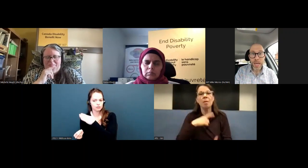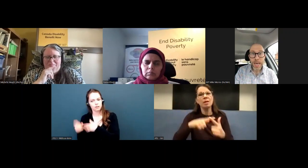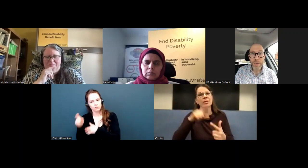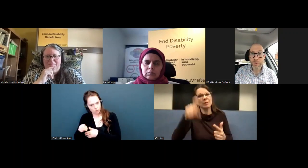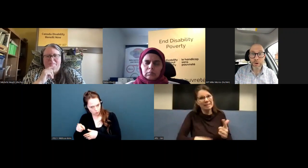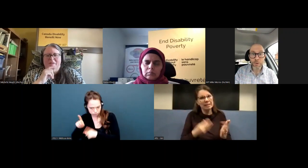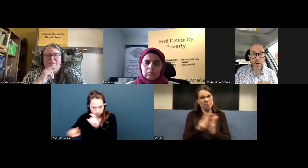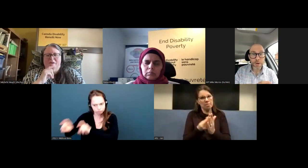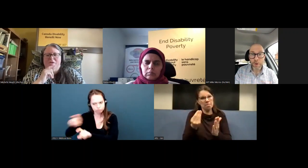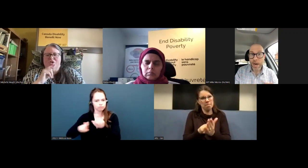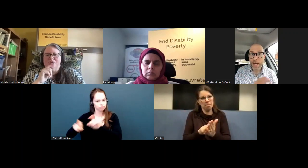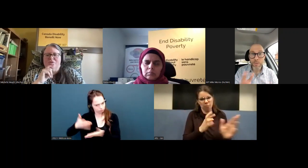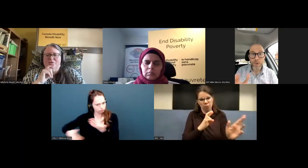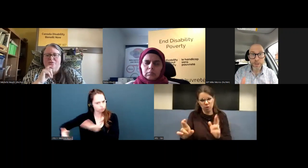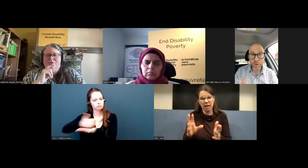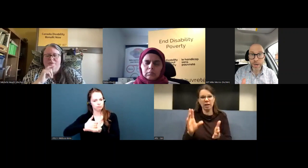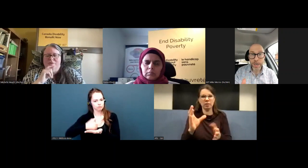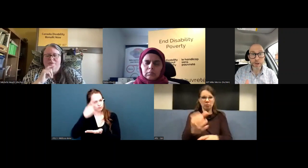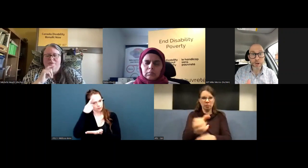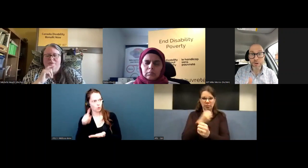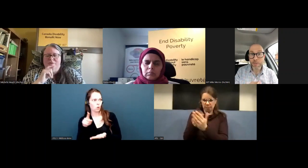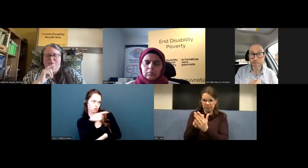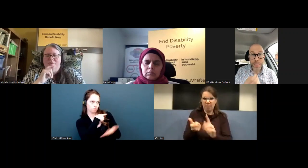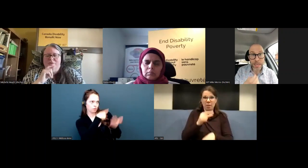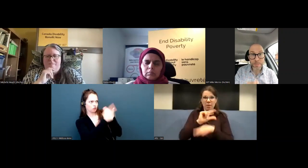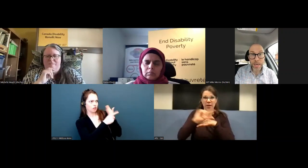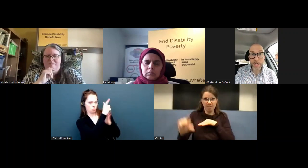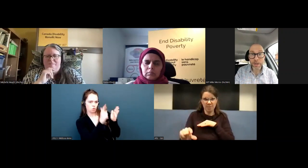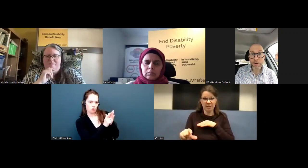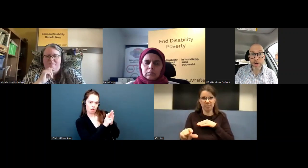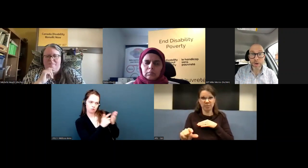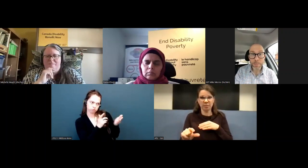AND SO FOR ANYONE JOINING US, YOU CAN BE E-MAILING YOUR M.P.